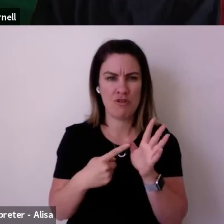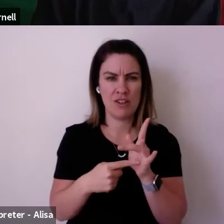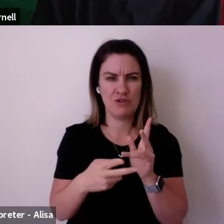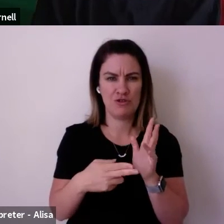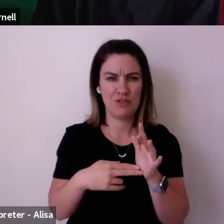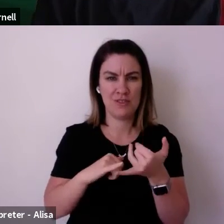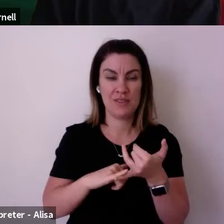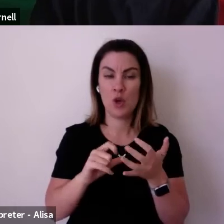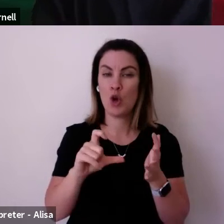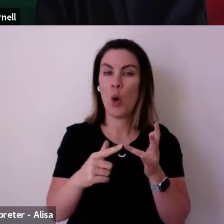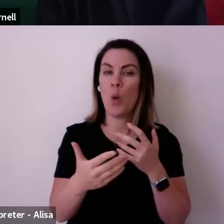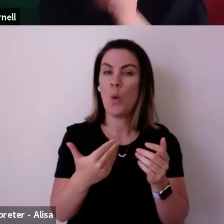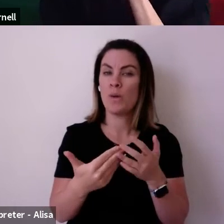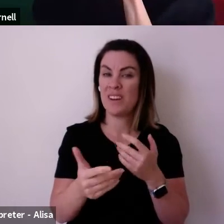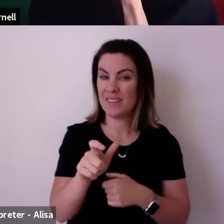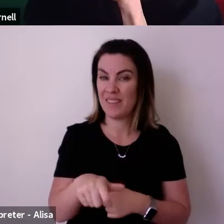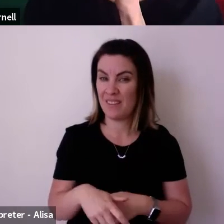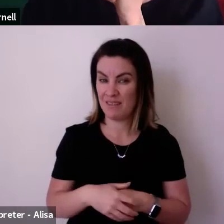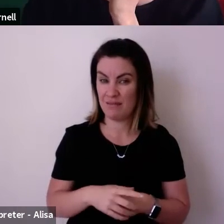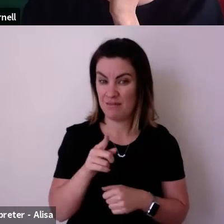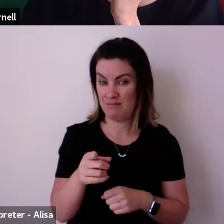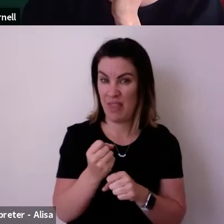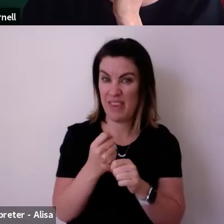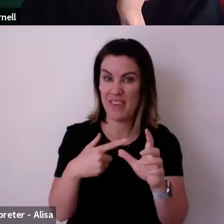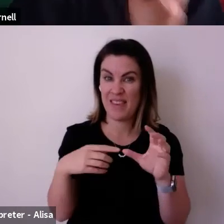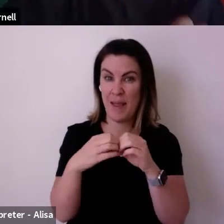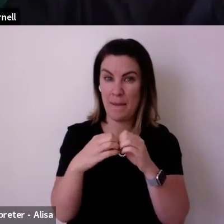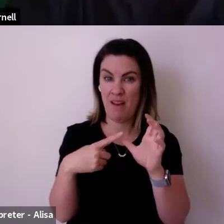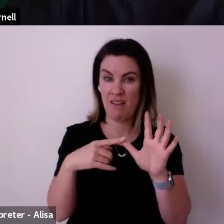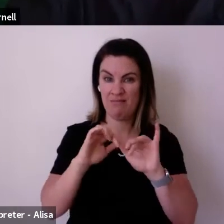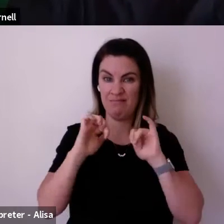operation coordinator, a large arena in Brisbane.